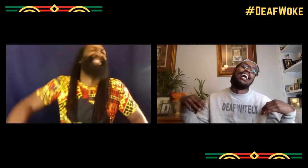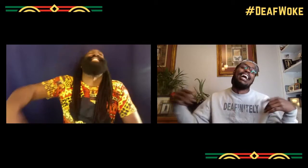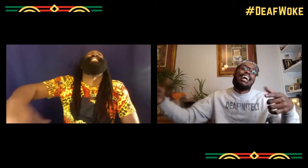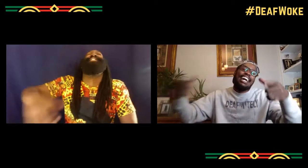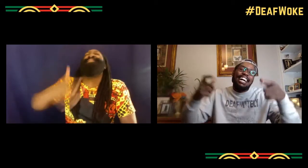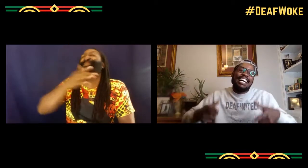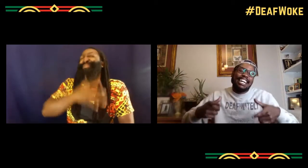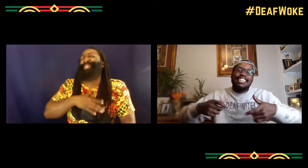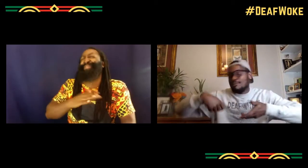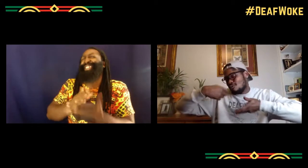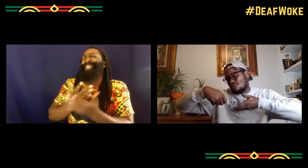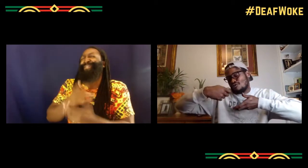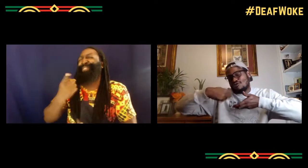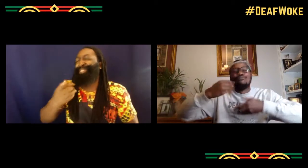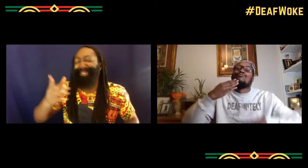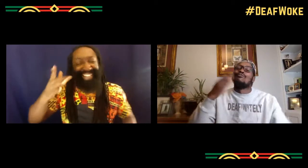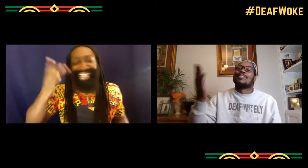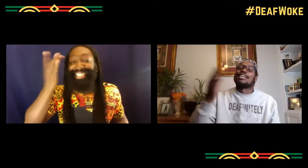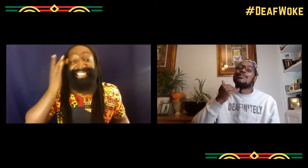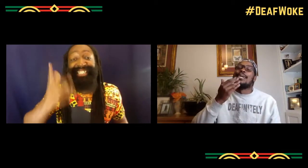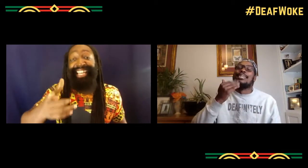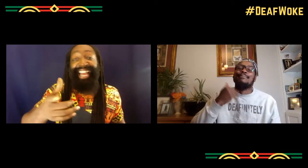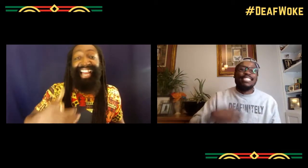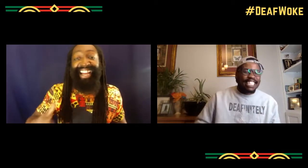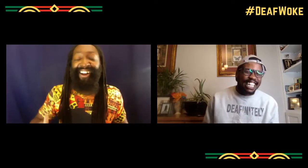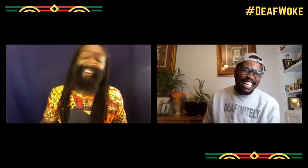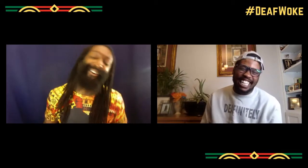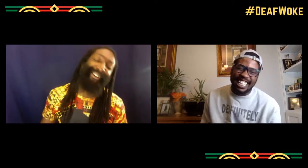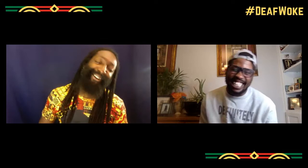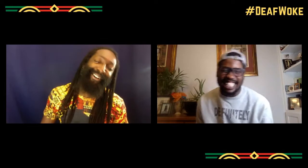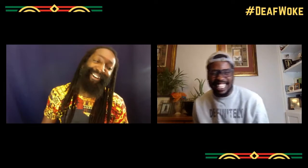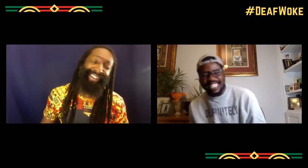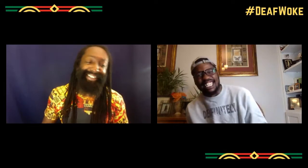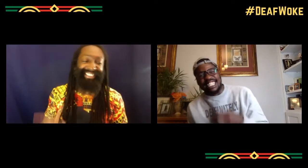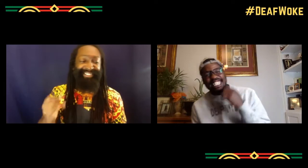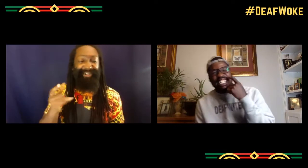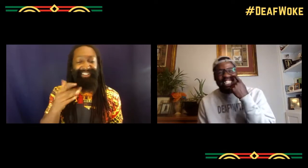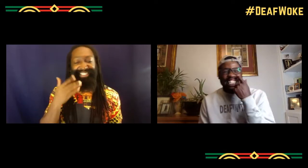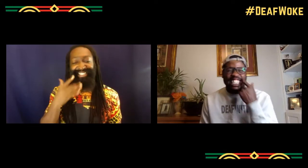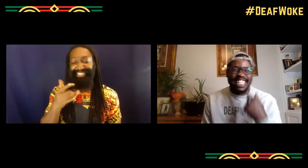Man I gotta get the woman to cook for me. You know what I mean? Look at you.